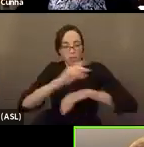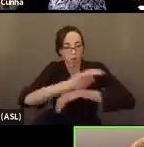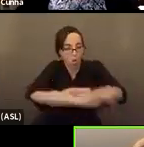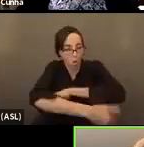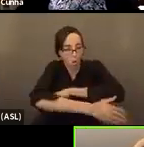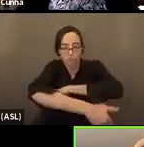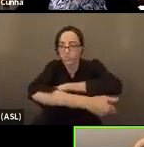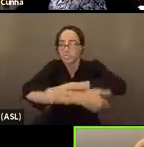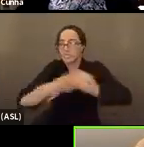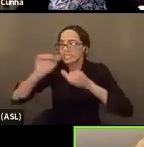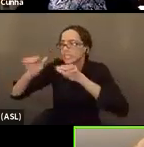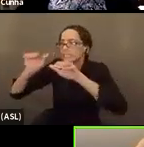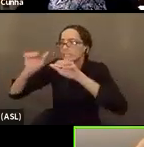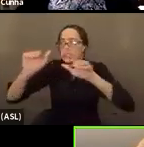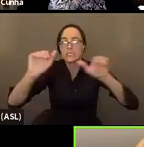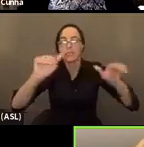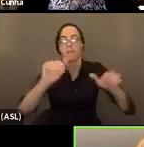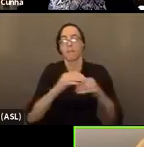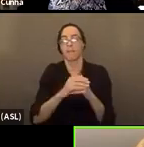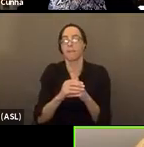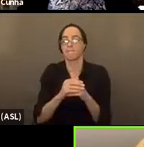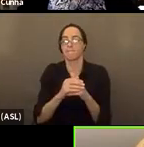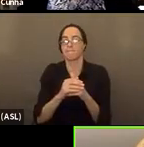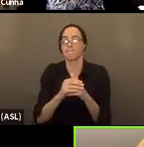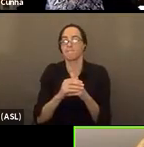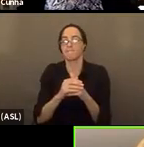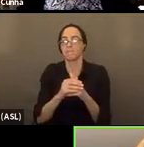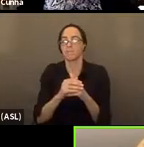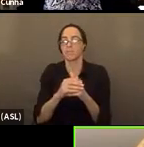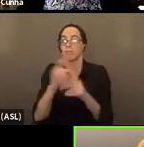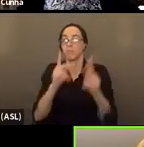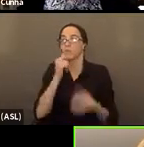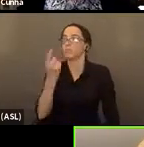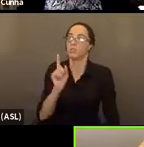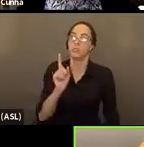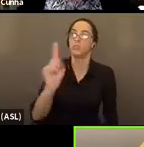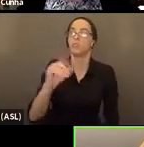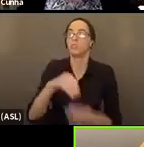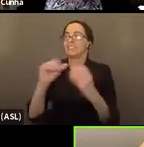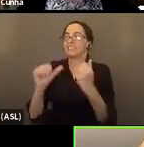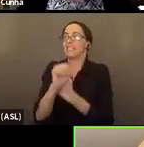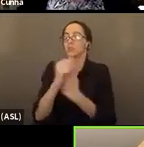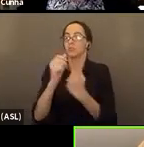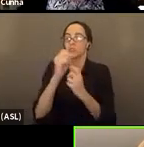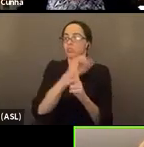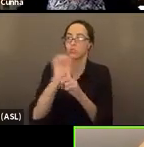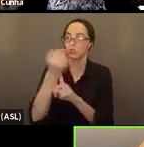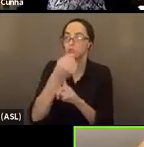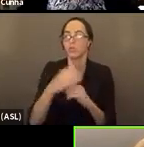uh putting themselves in precarious situations uh one of my friends brad sherwood had to go